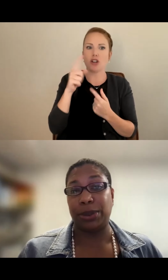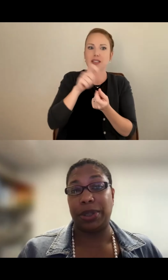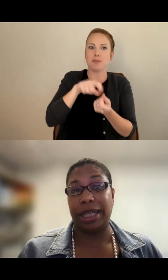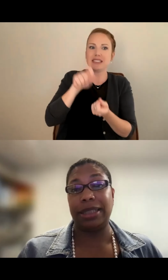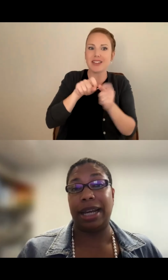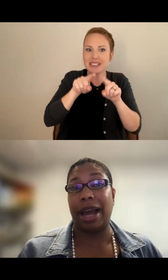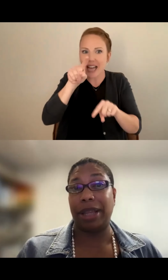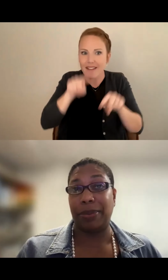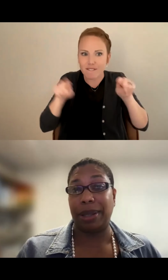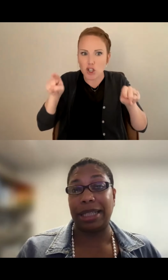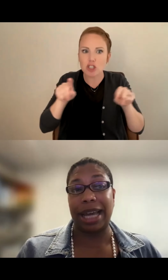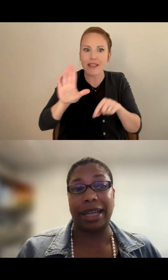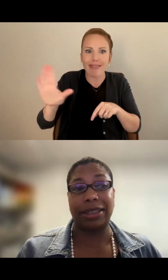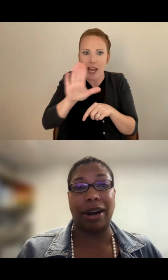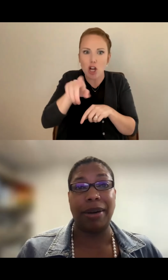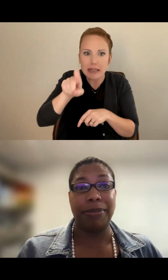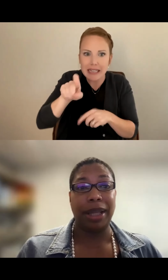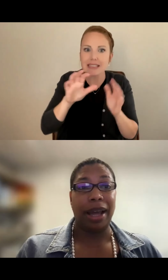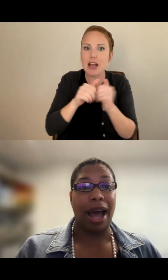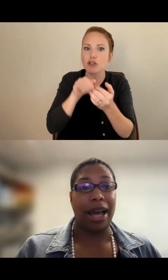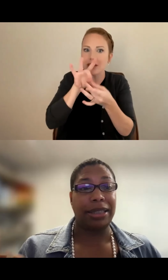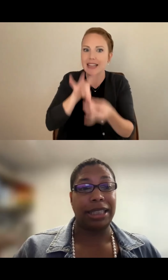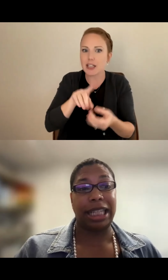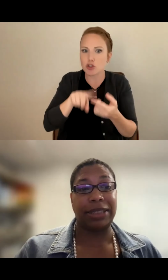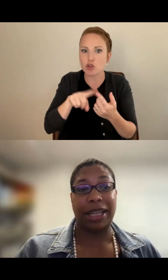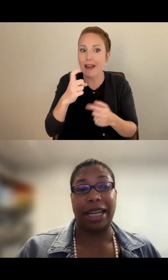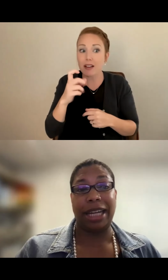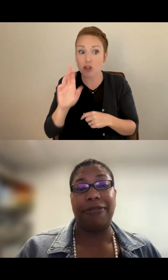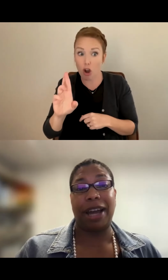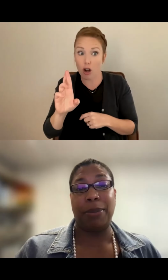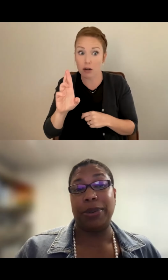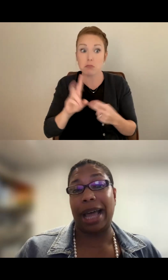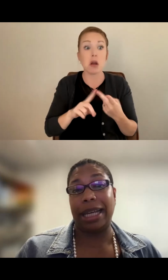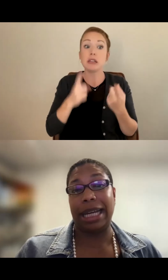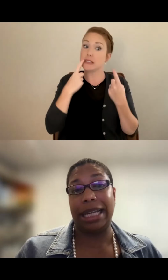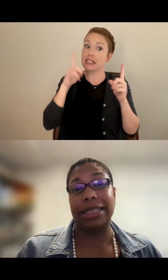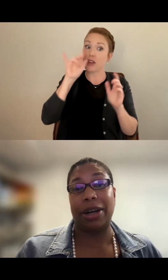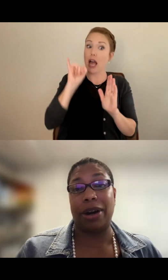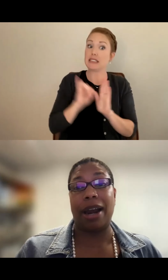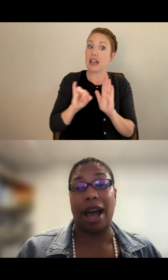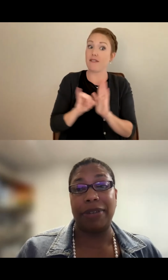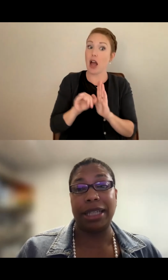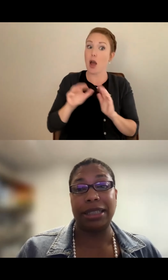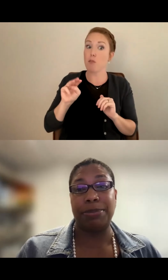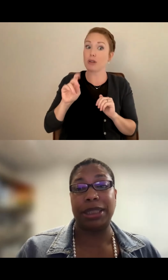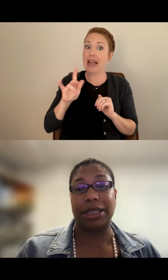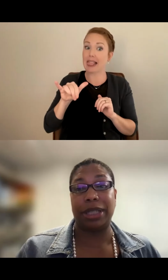user needs and how they relate to XR, successfully identifying modality needs that are not obvious but still